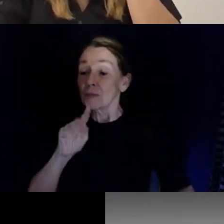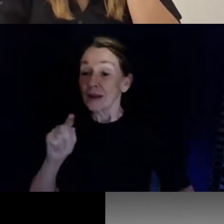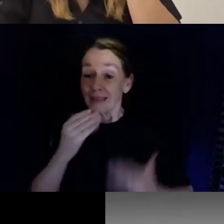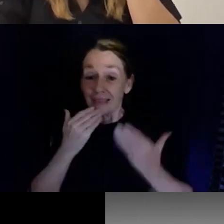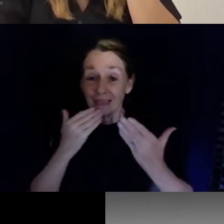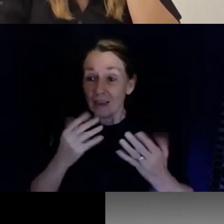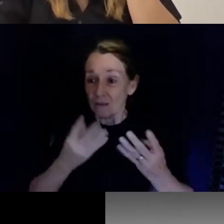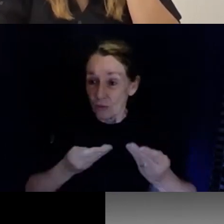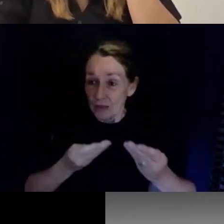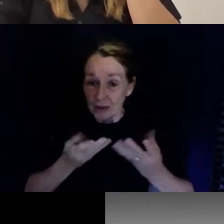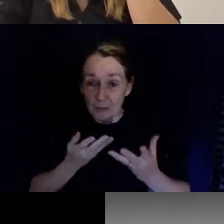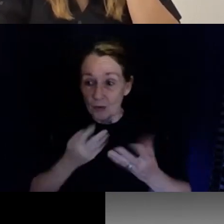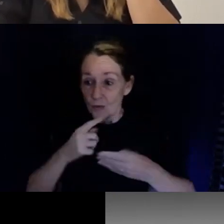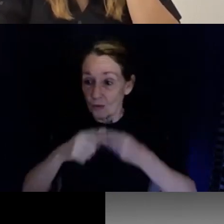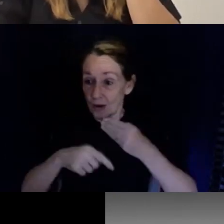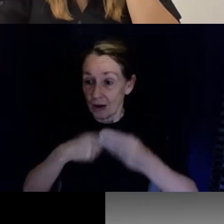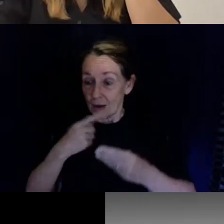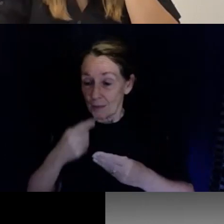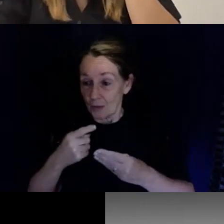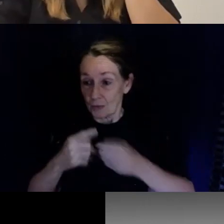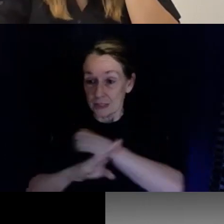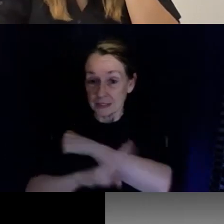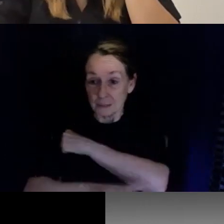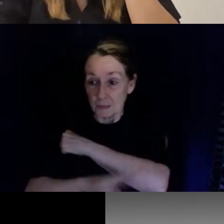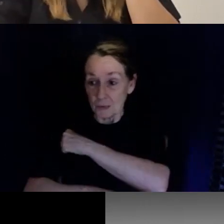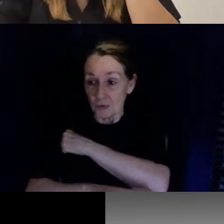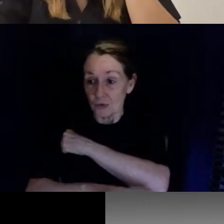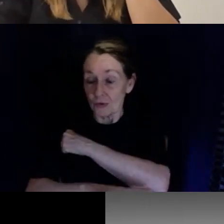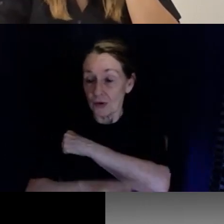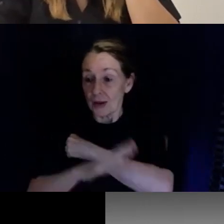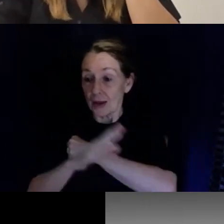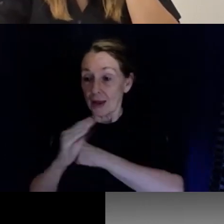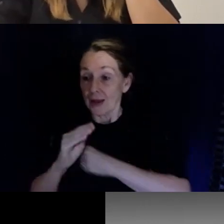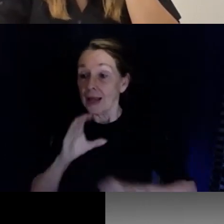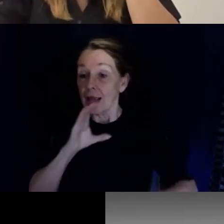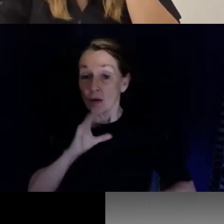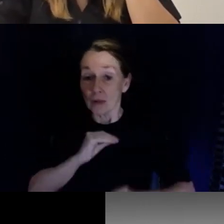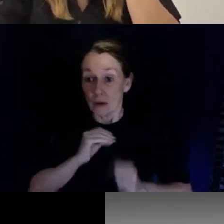AGREED. AGREED.